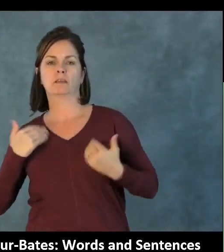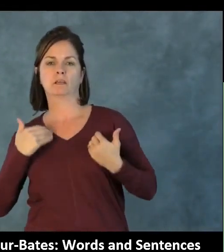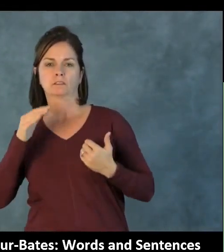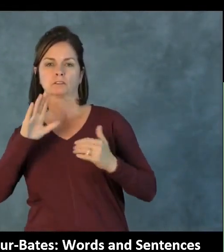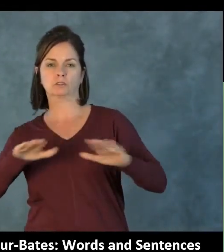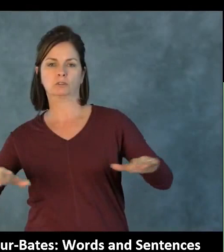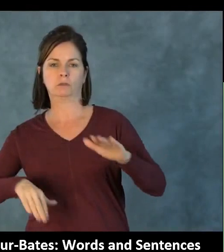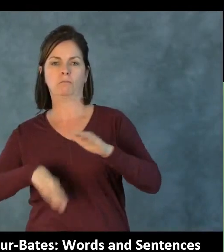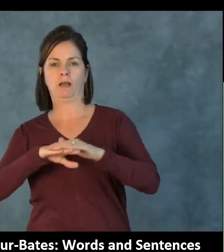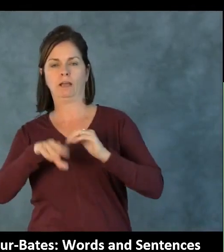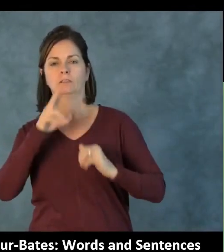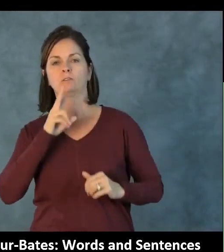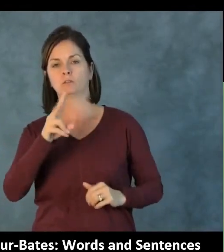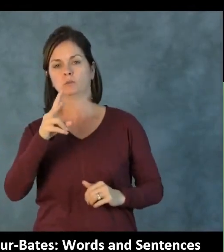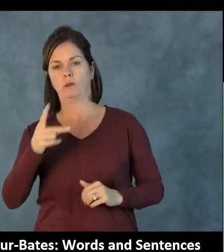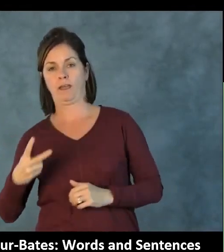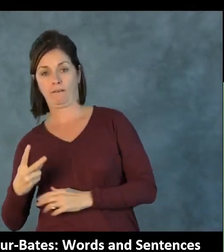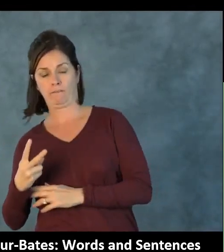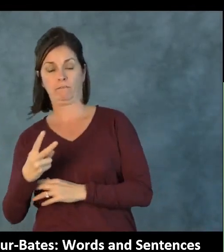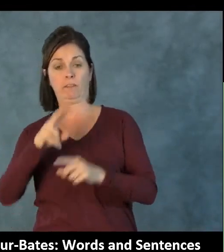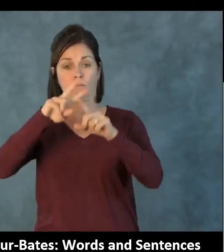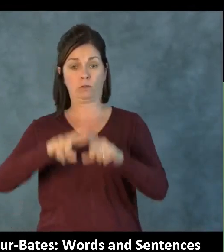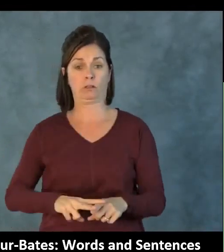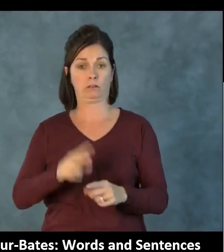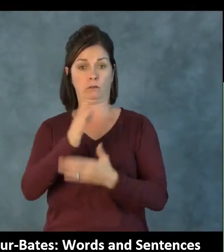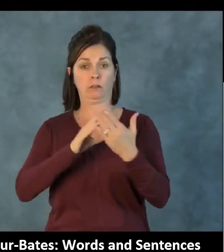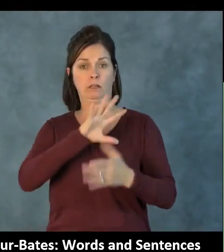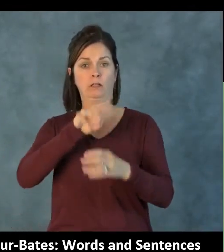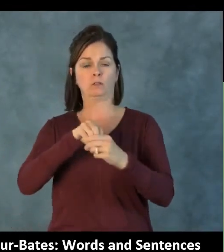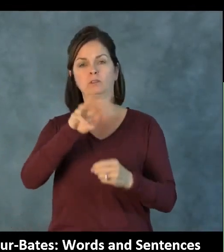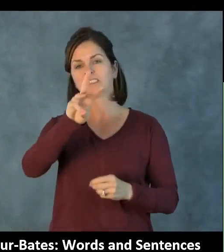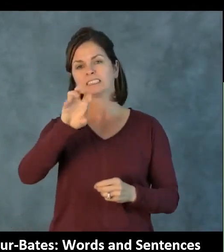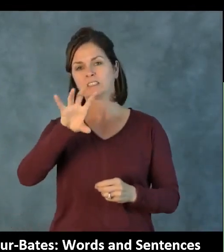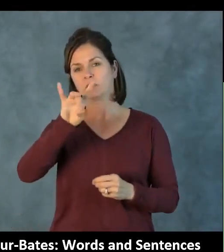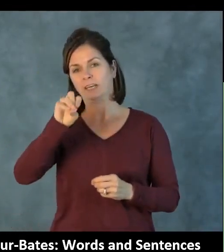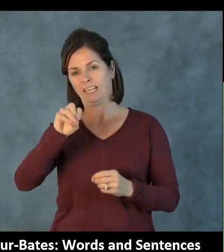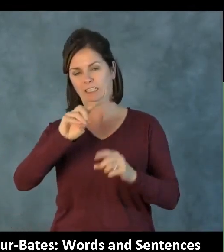The vocabulary section includes 680 different words,